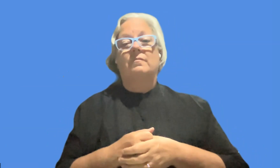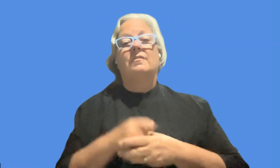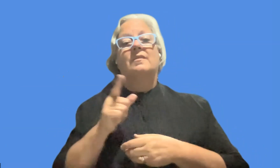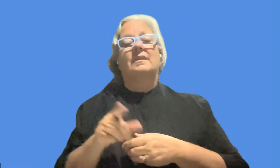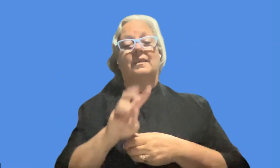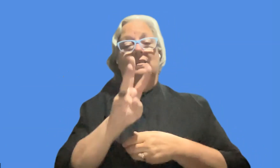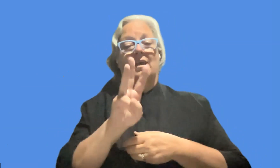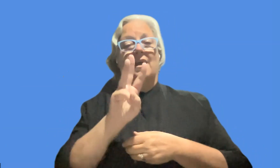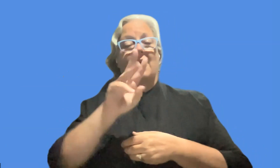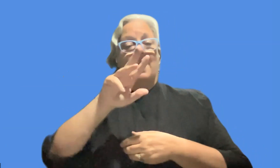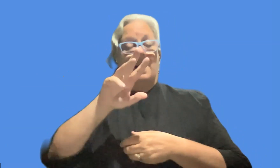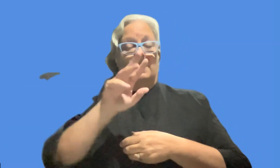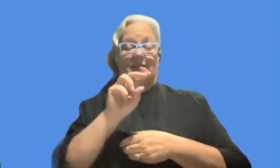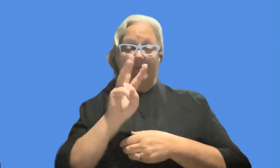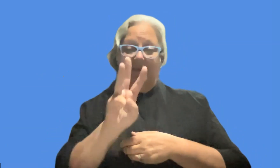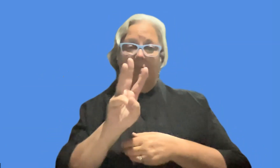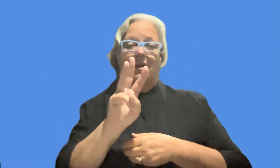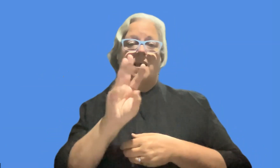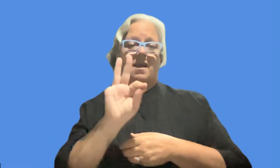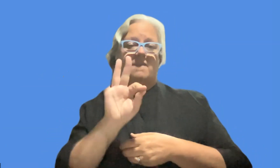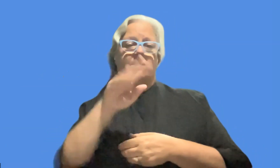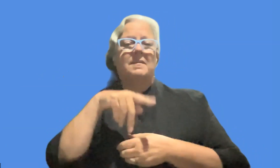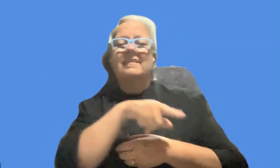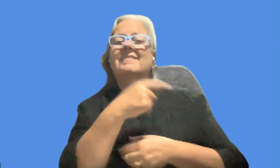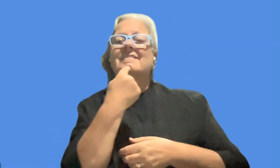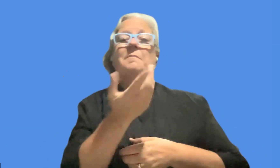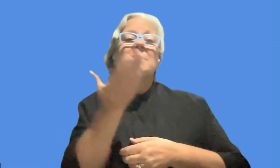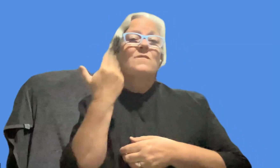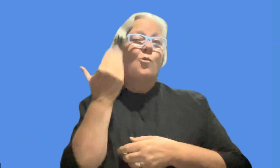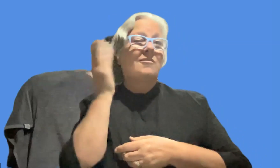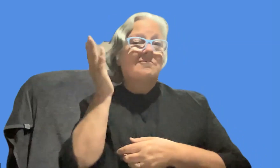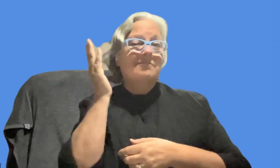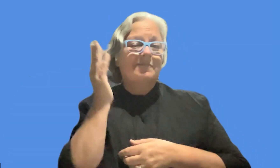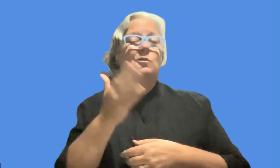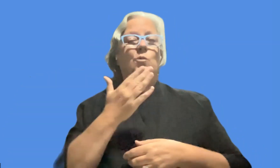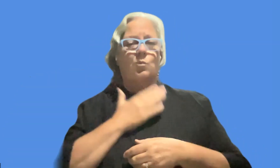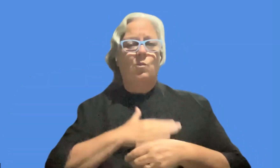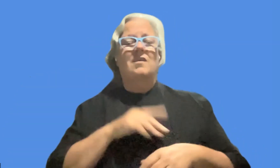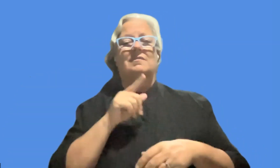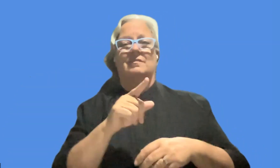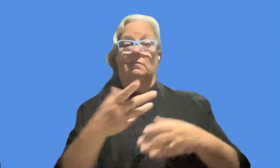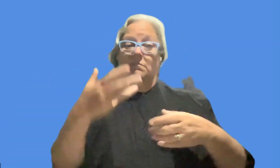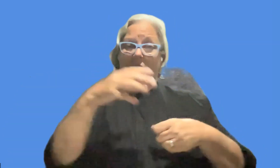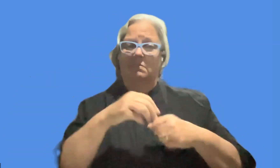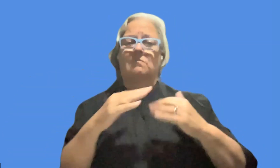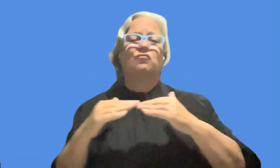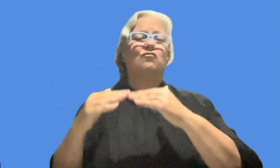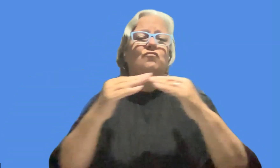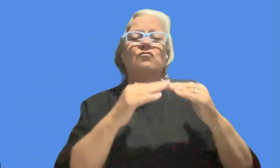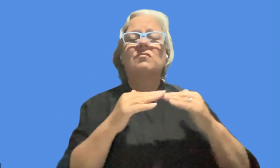to disability inclusion. This is in line with our understanding that Kavita Brahmbhatt from WFP also mentioned, that